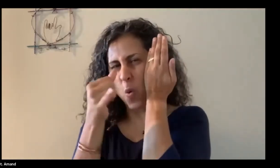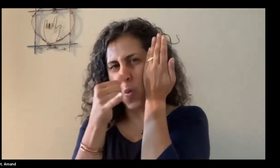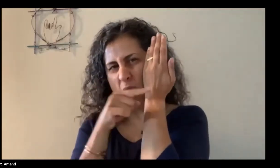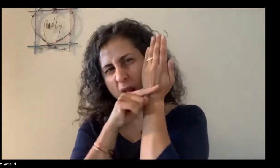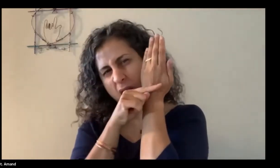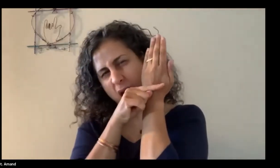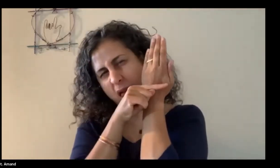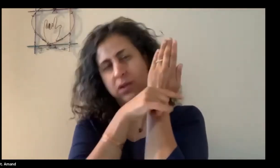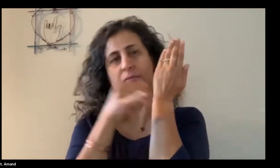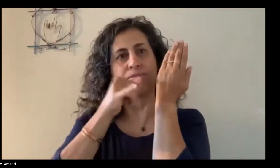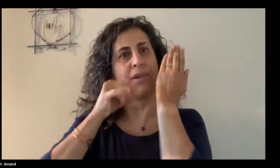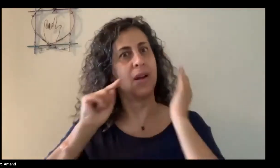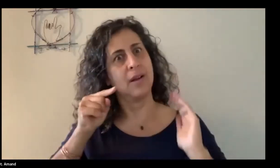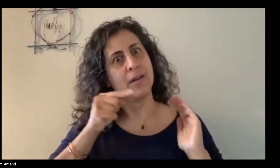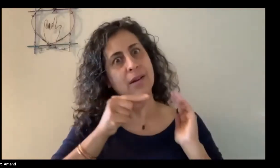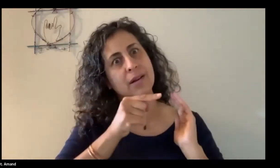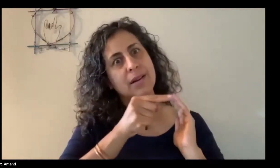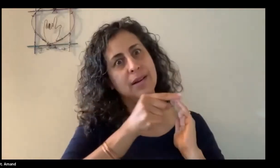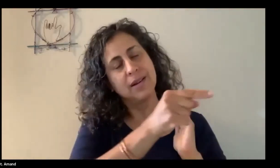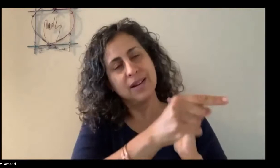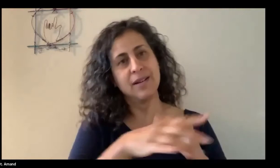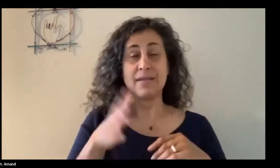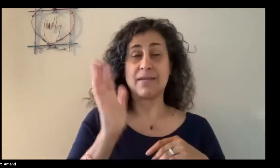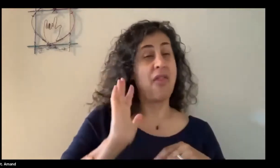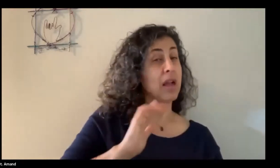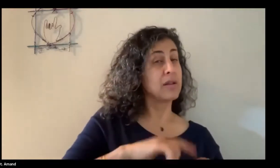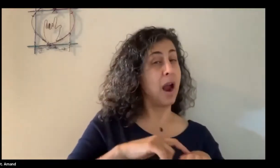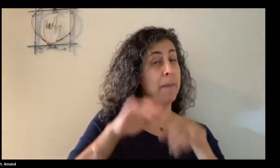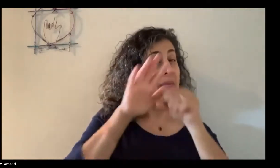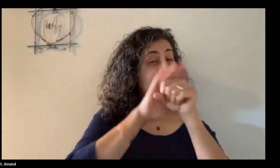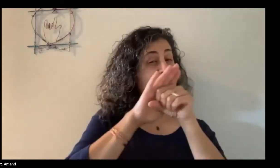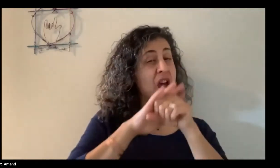If you look at a map, it's all the way down in the bottom right corner of San Francisco.